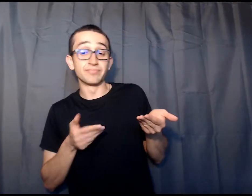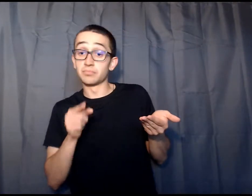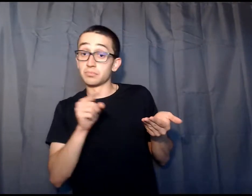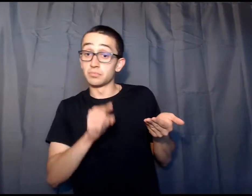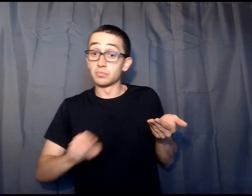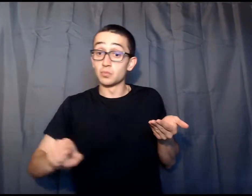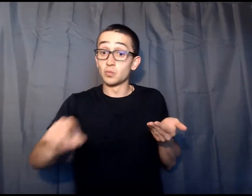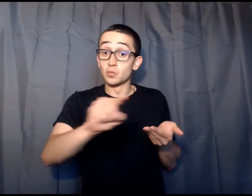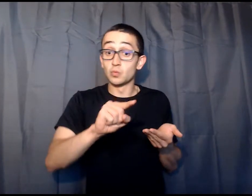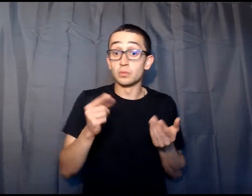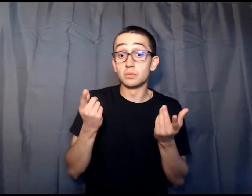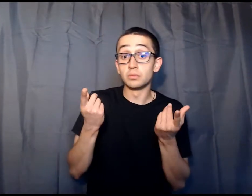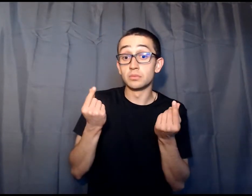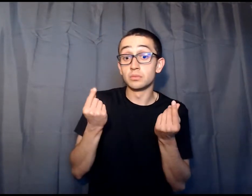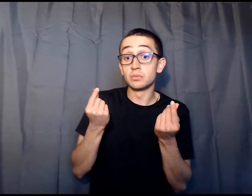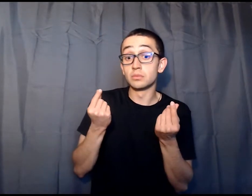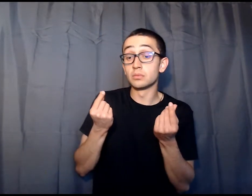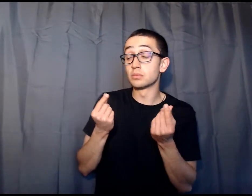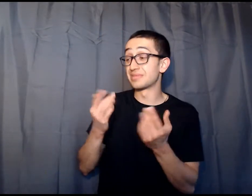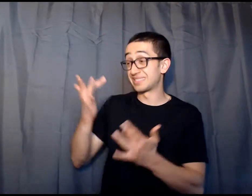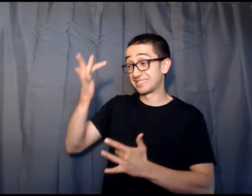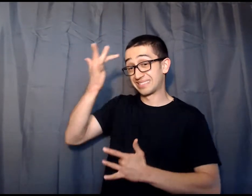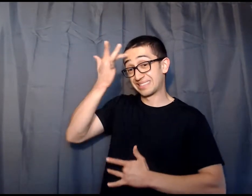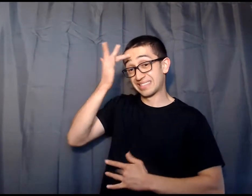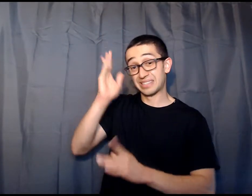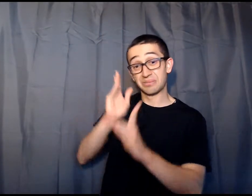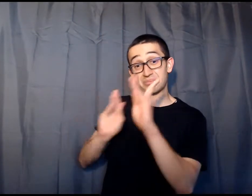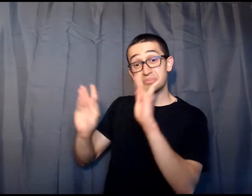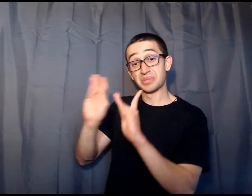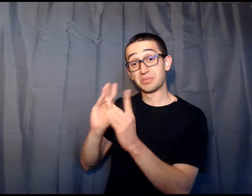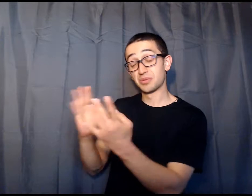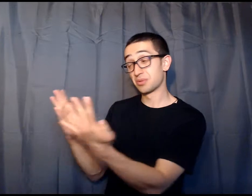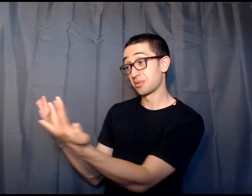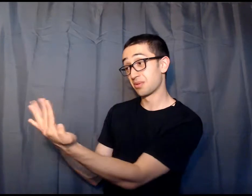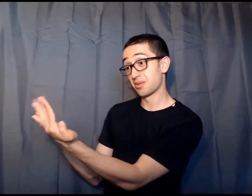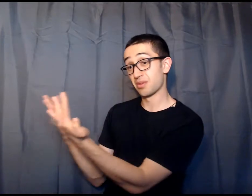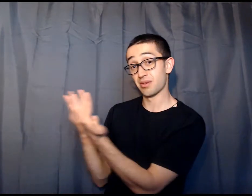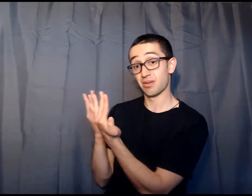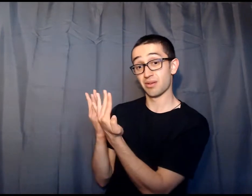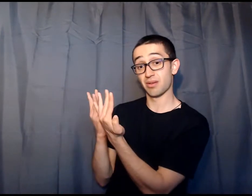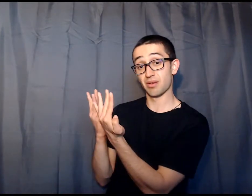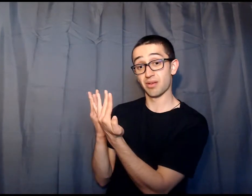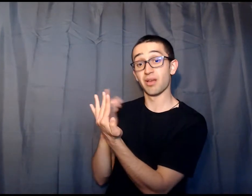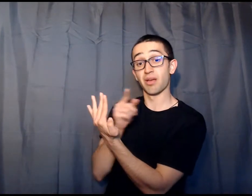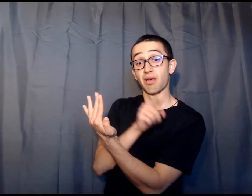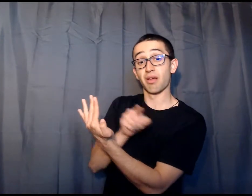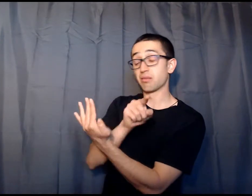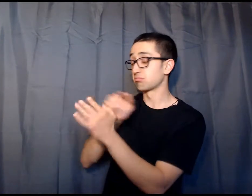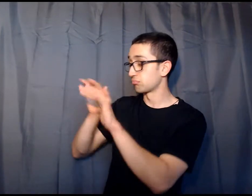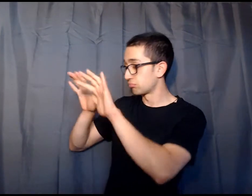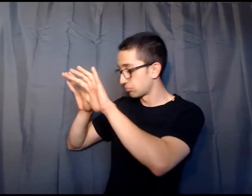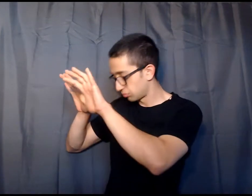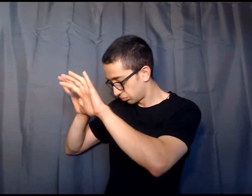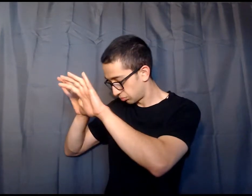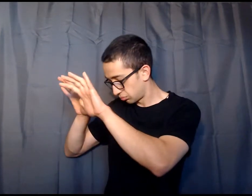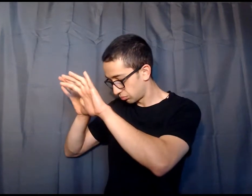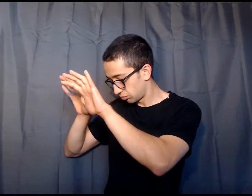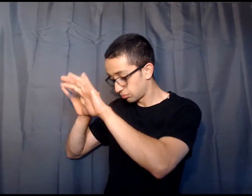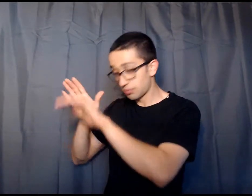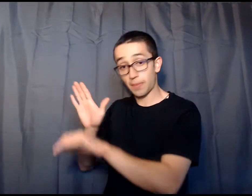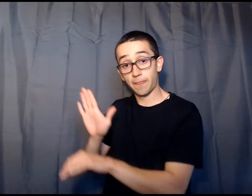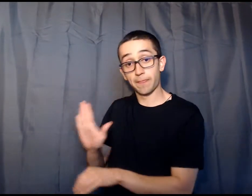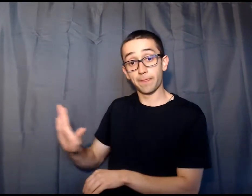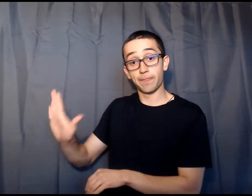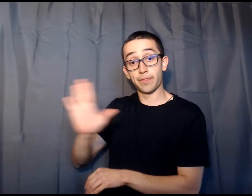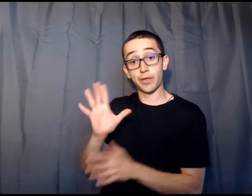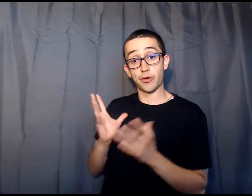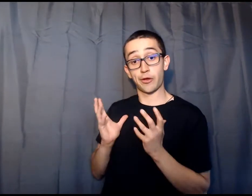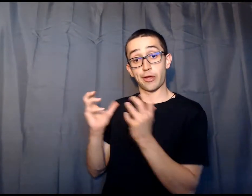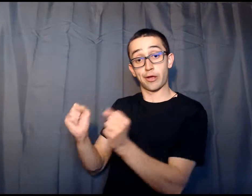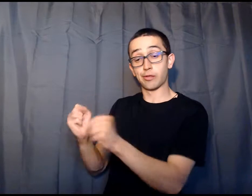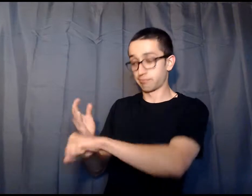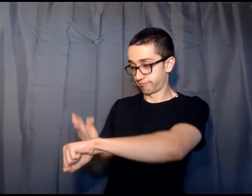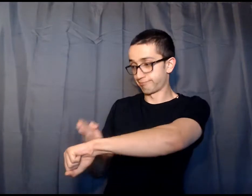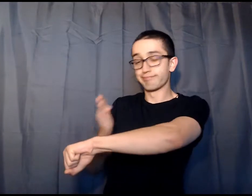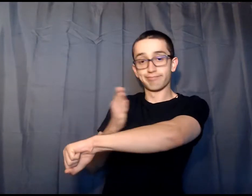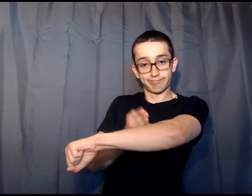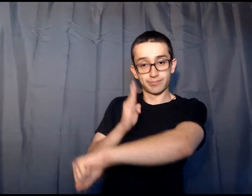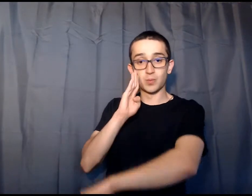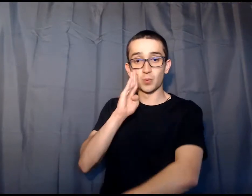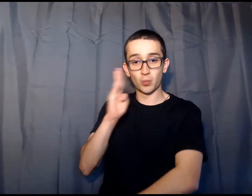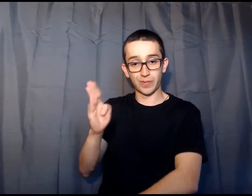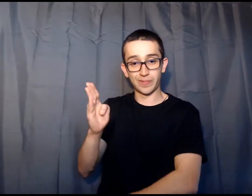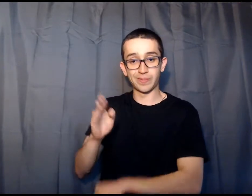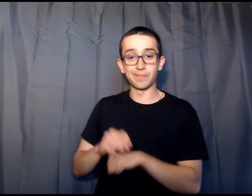eat what is set before you,